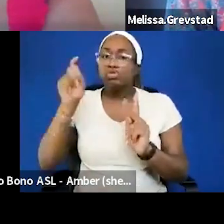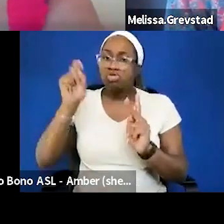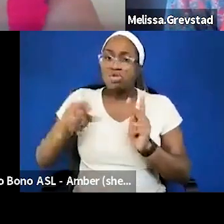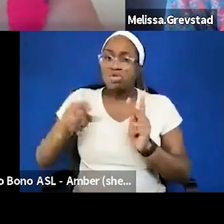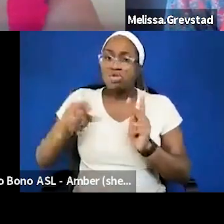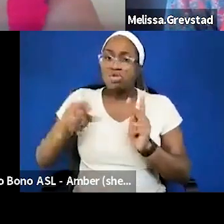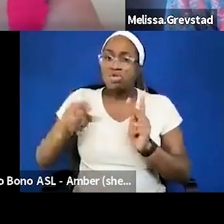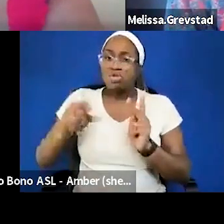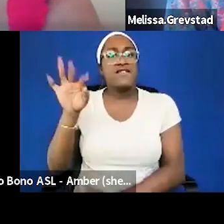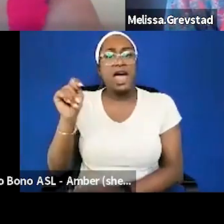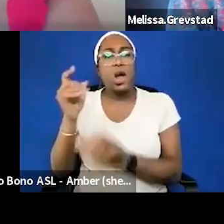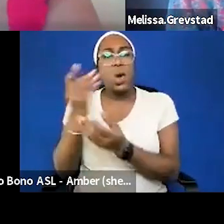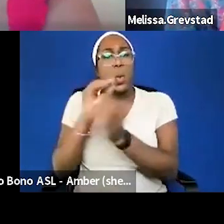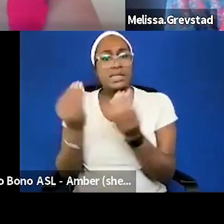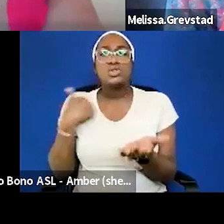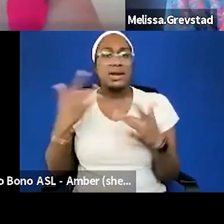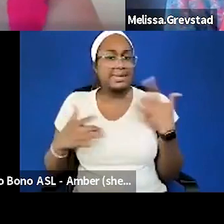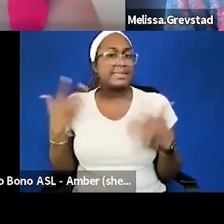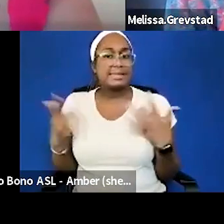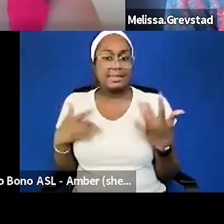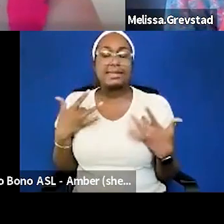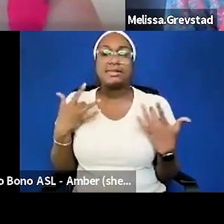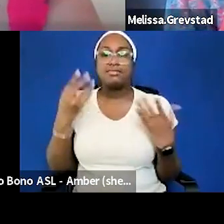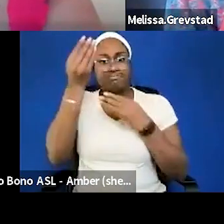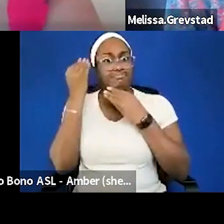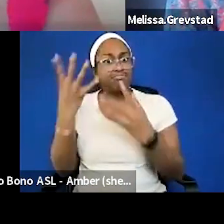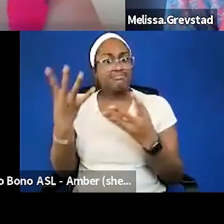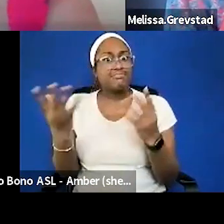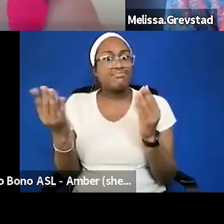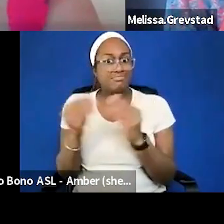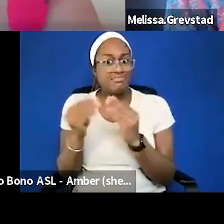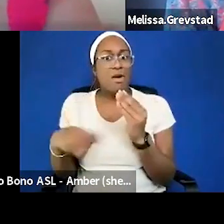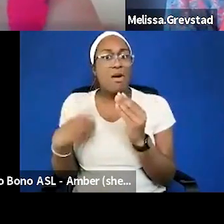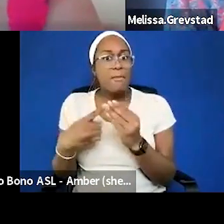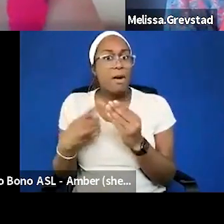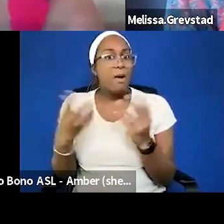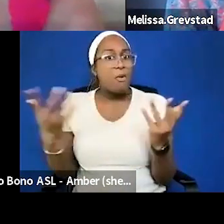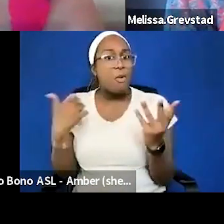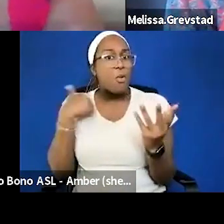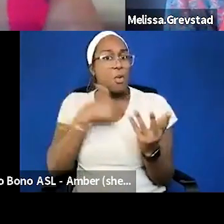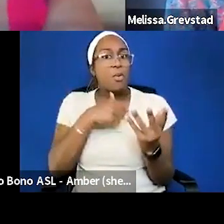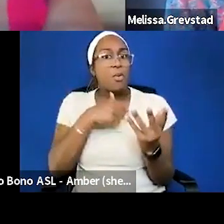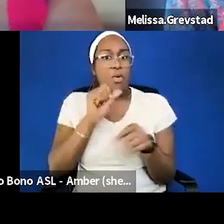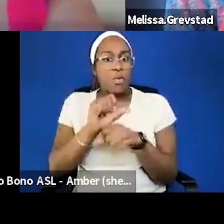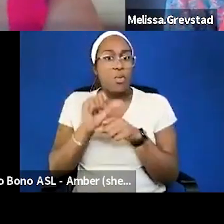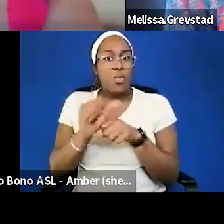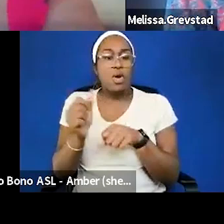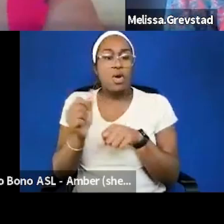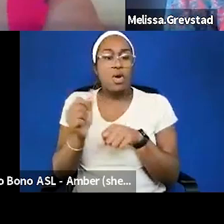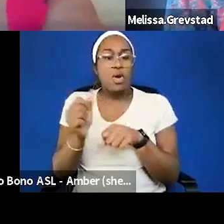So we're really excited to tell you more about what we've been working on together and a little bit more about how we ended up here.